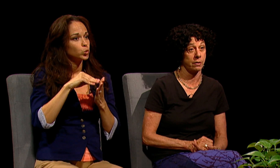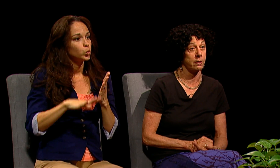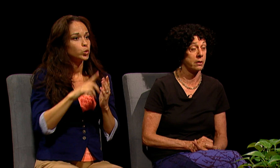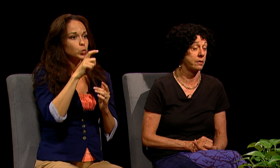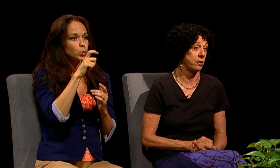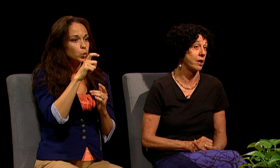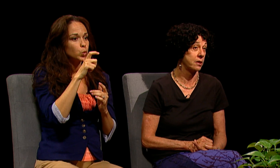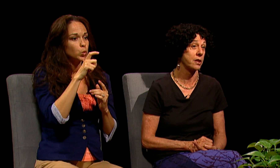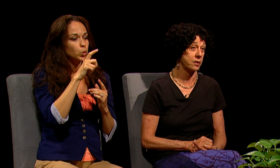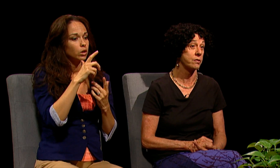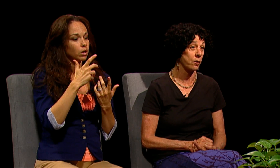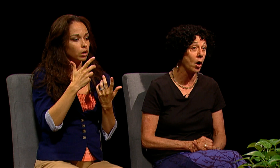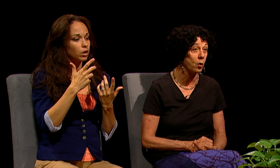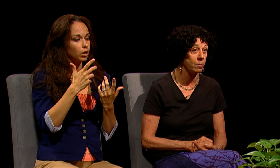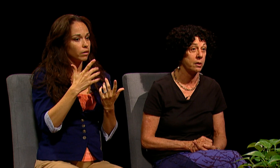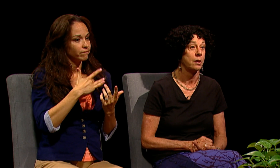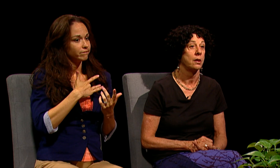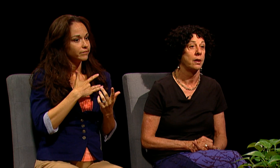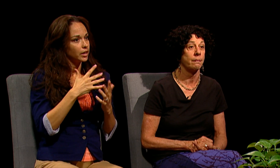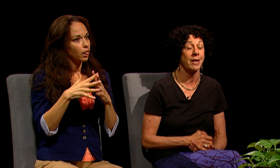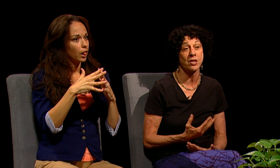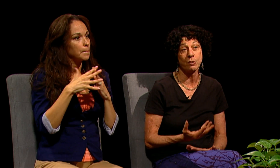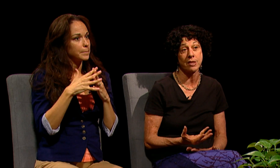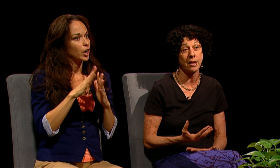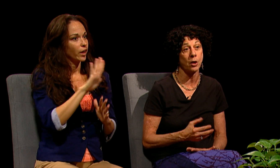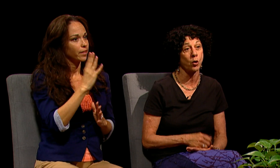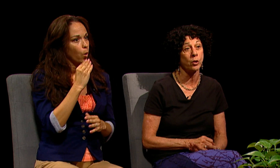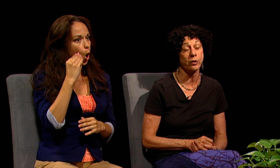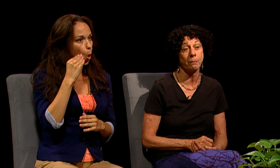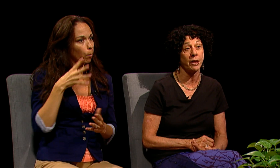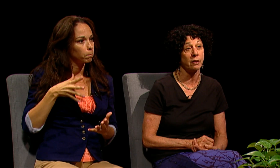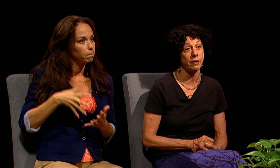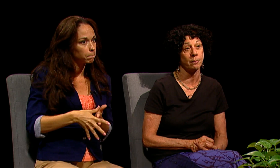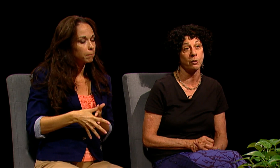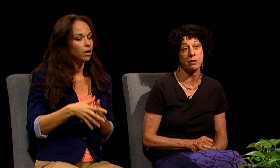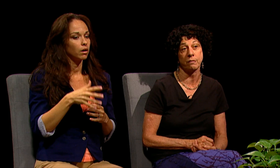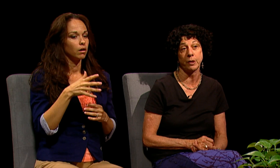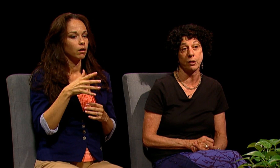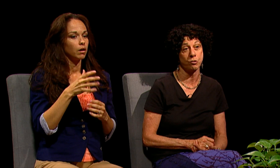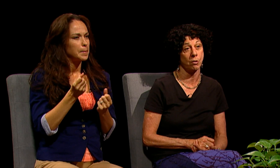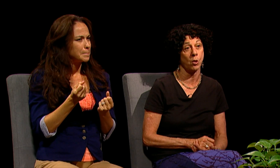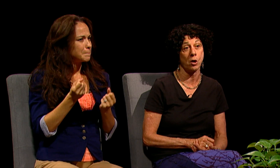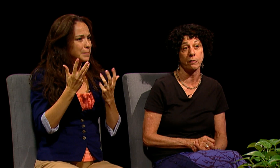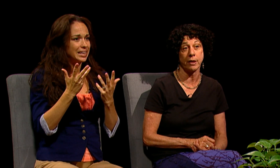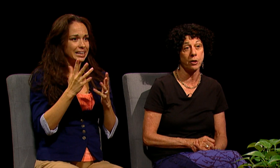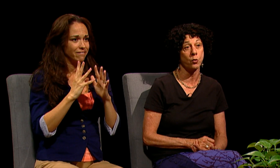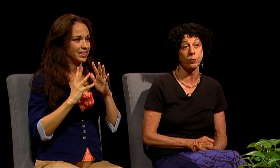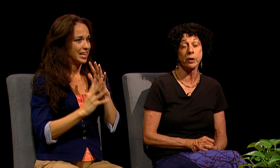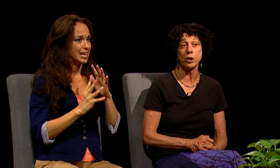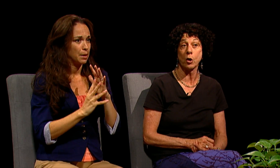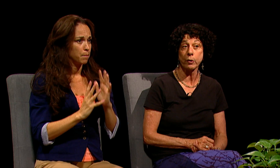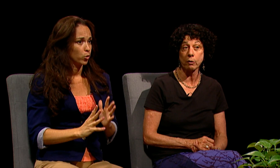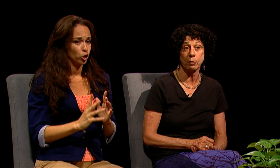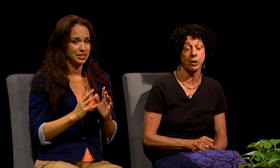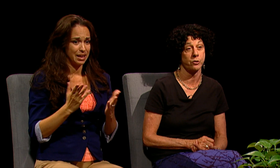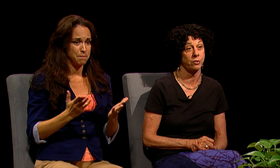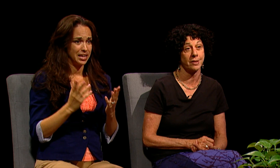THAT THE UNITED STATES IS THERE HOME. AS I WAS SAYING EARLIER, MANY OF THE IMMIGRANTS HAVE BEEN HERE SO LONG, THEY DON'T REALLY KNOW THEIR HOME COUNTRIES,